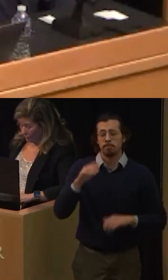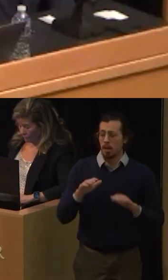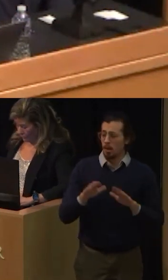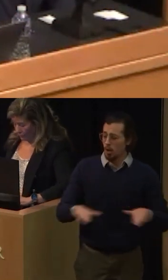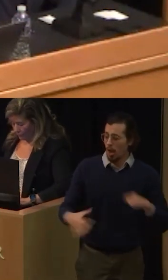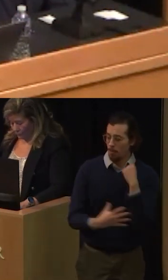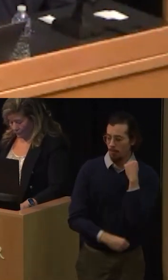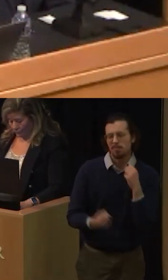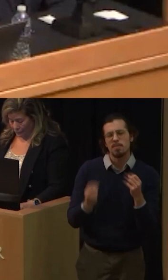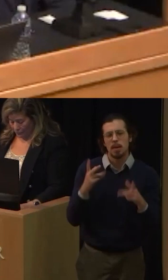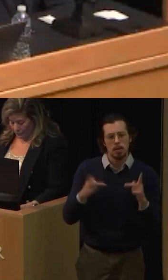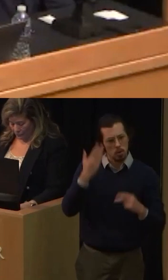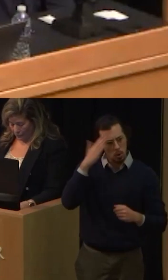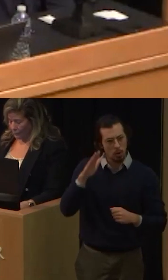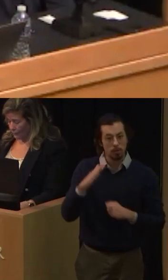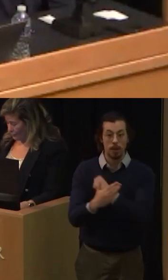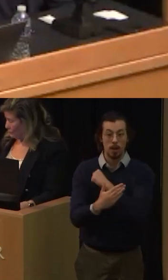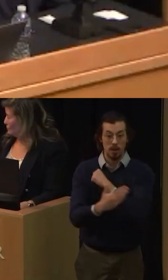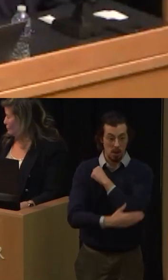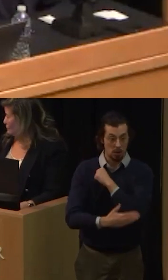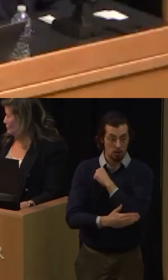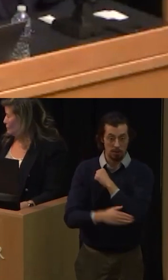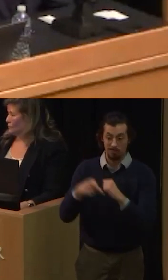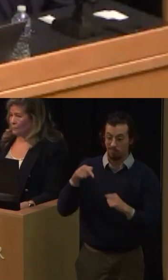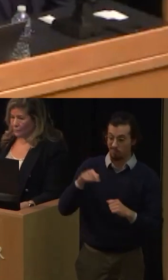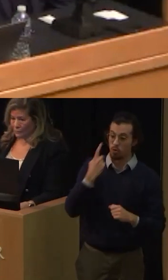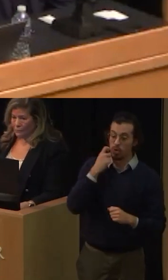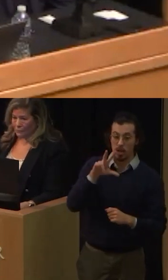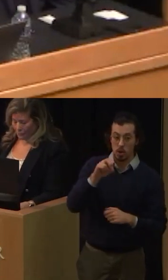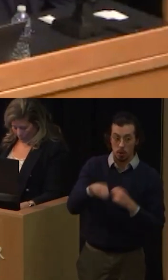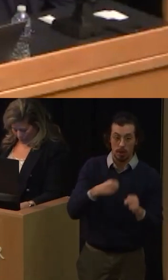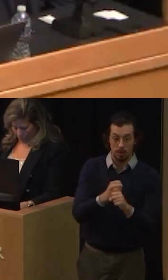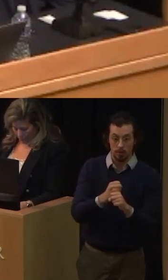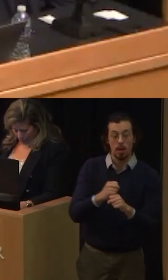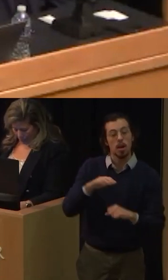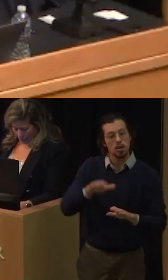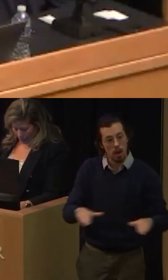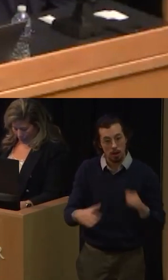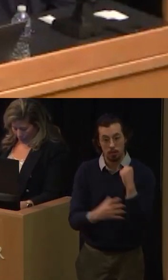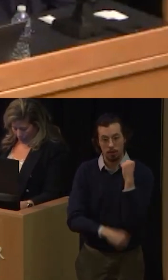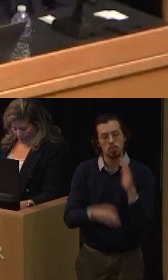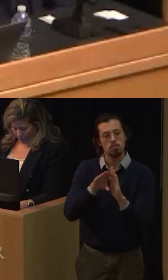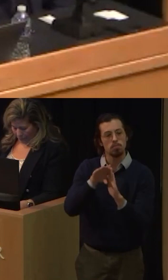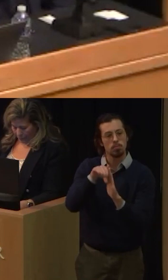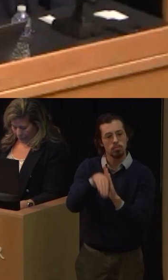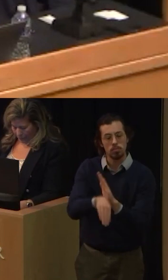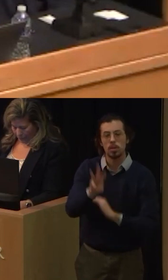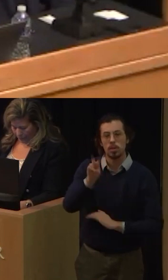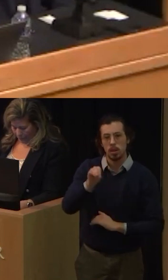a lot of people don't know this, declined by 60% over the last 30 years. There was an article in "The New York Times" about this last year,